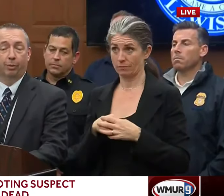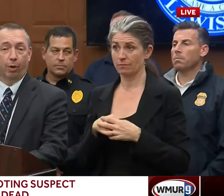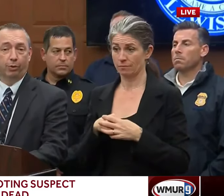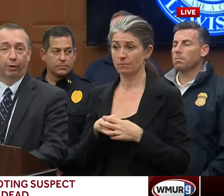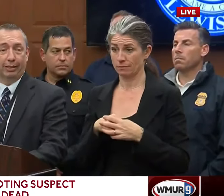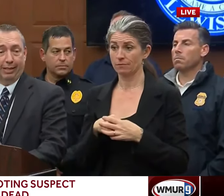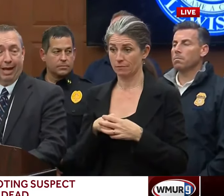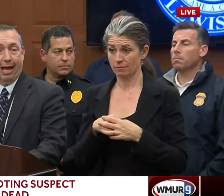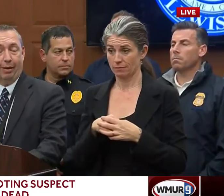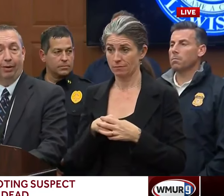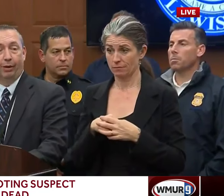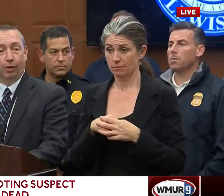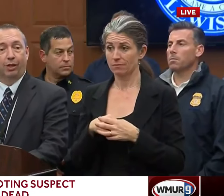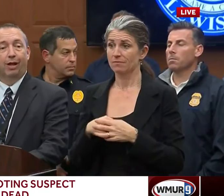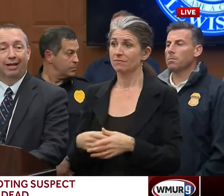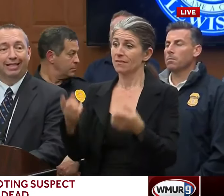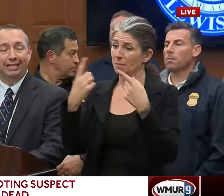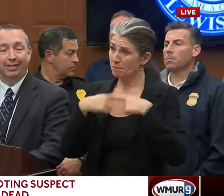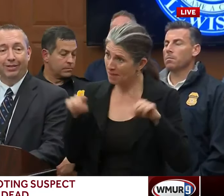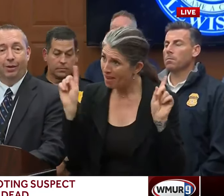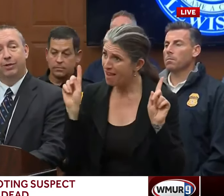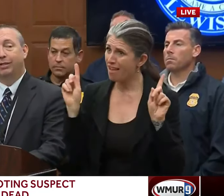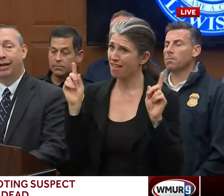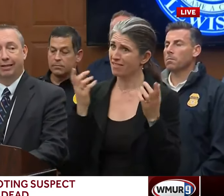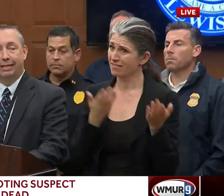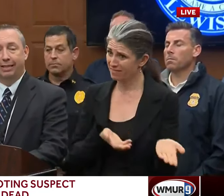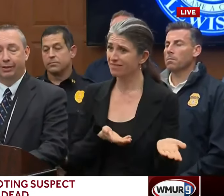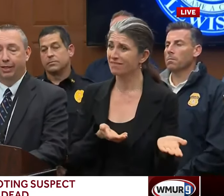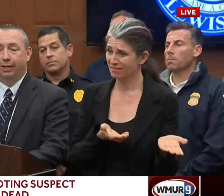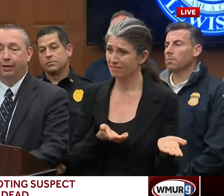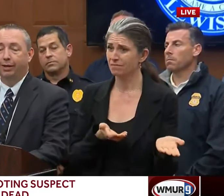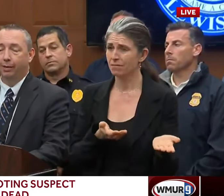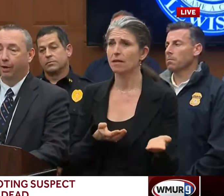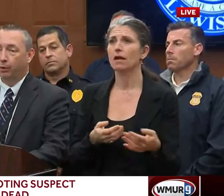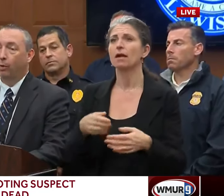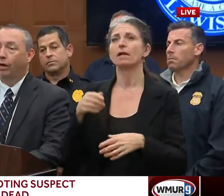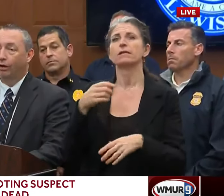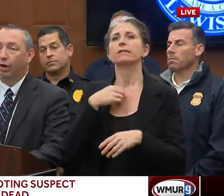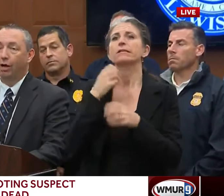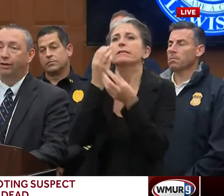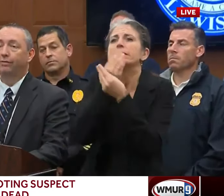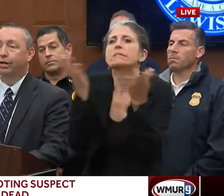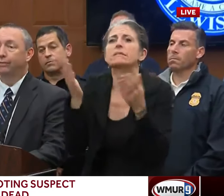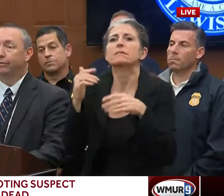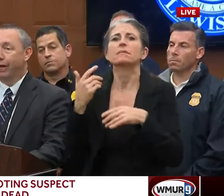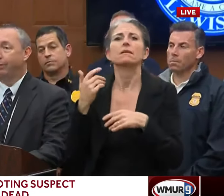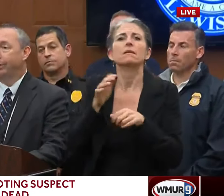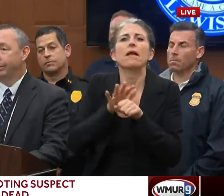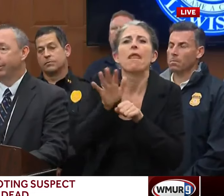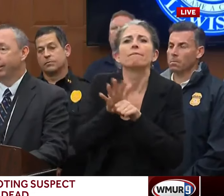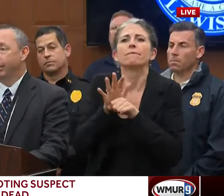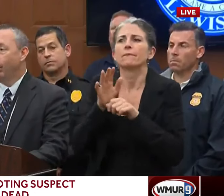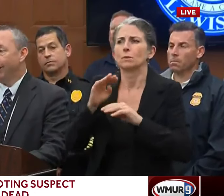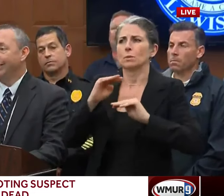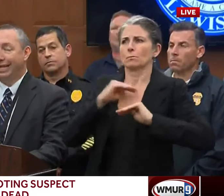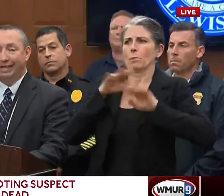AND WHAT I MEAN BY THAT IS THAT THE TIME BETWEEN THE NOTIFICATION OF THE PRESS RELEASE AND NOW, THERE WASN’T A LOT OF DETAILS.